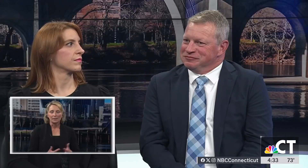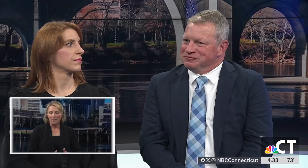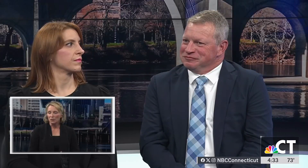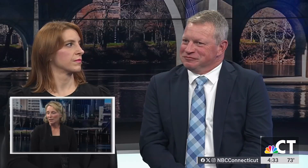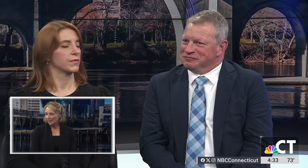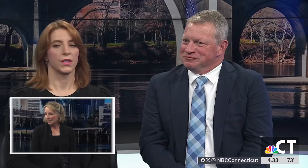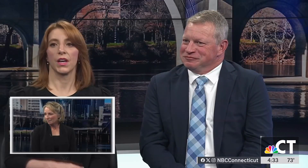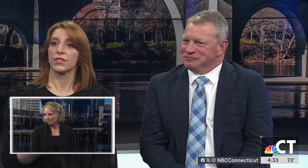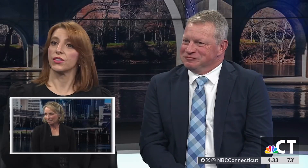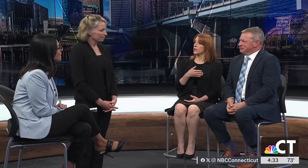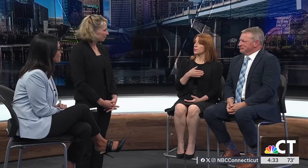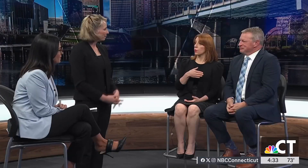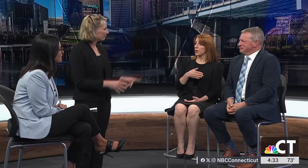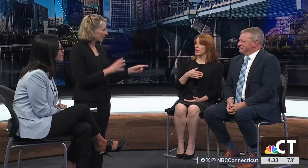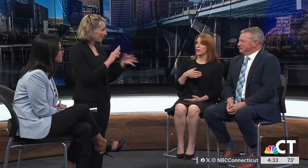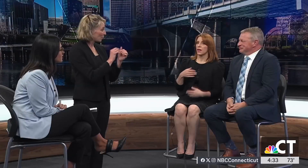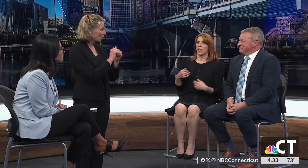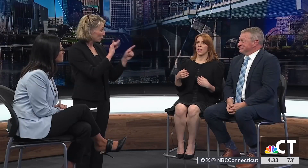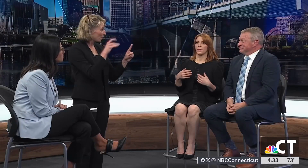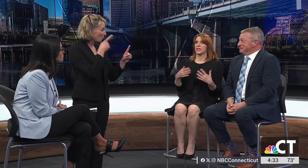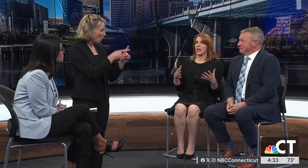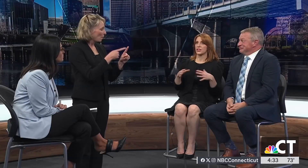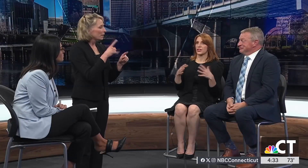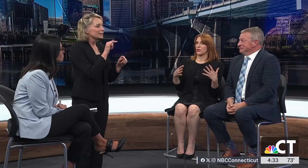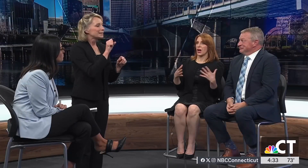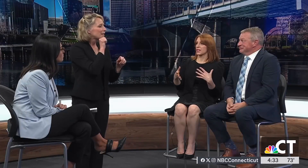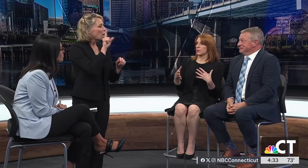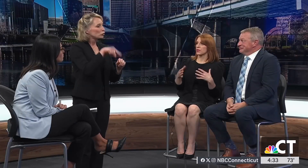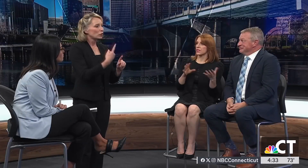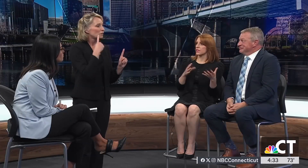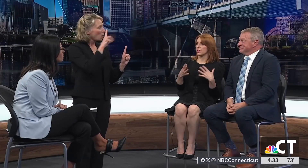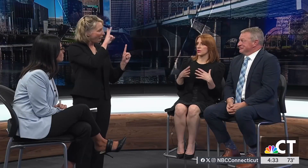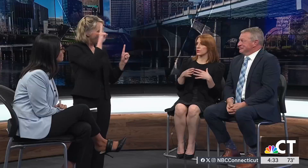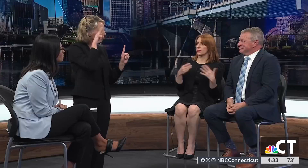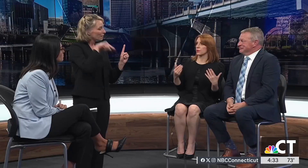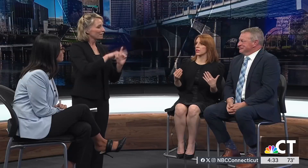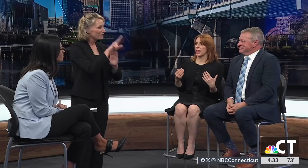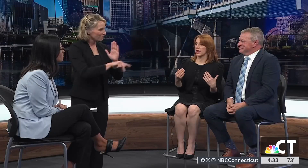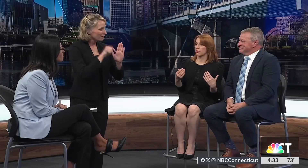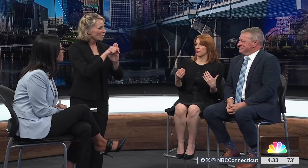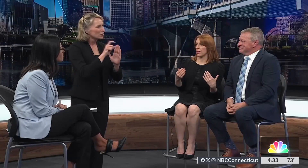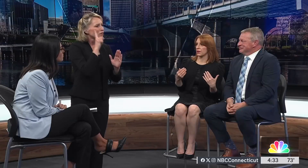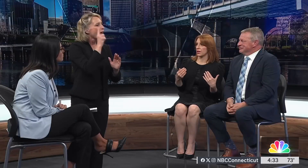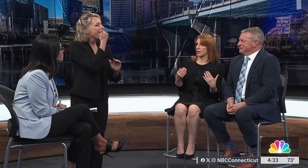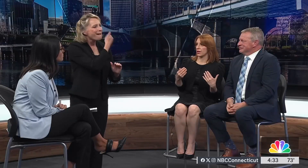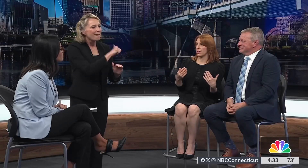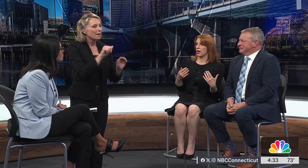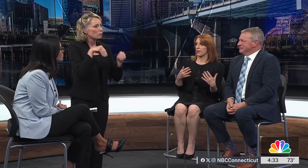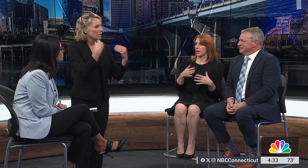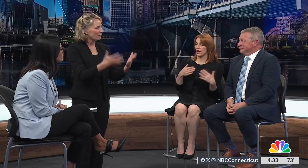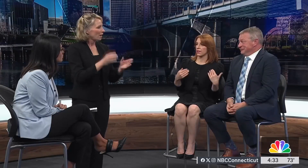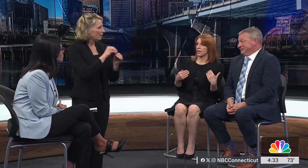perspective. Bring that all together so we can provide a video that can really address how to deal with these kinds of